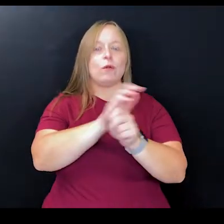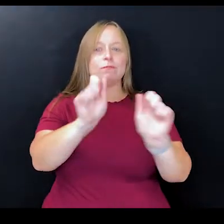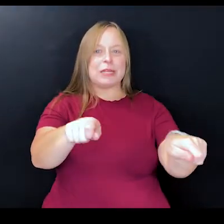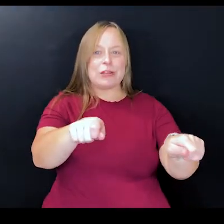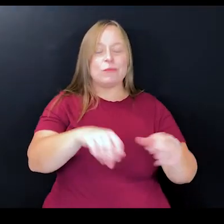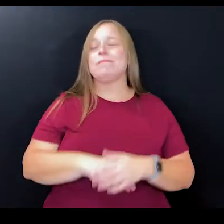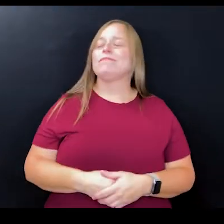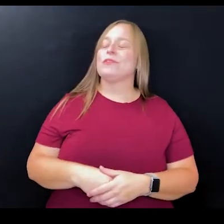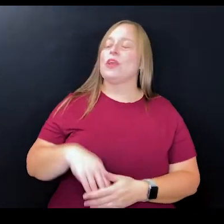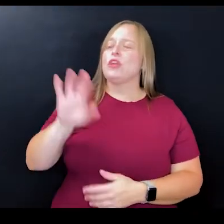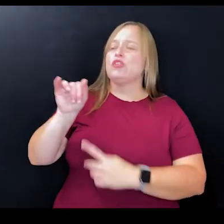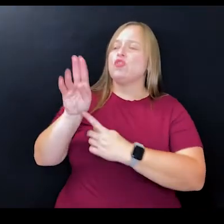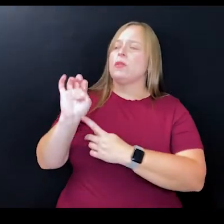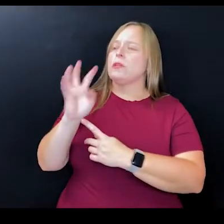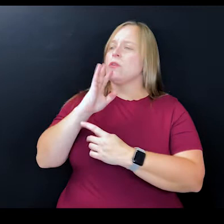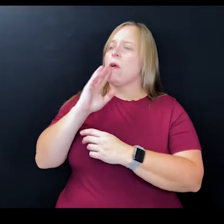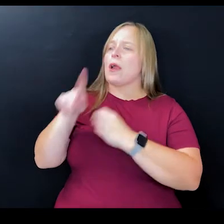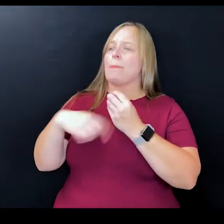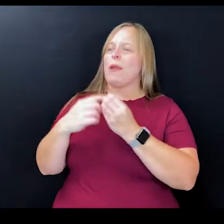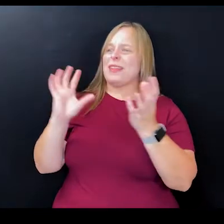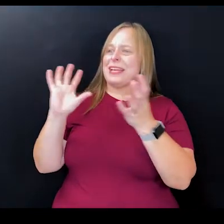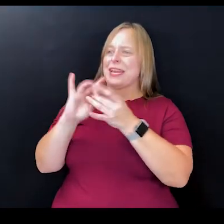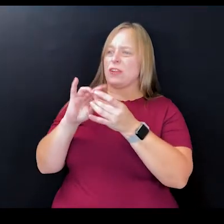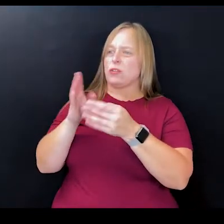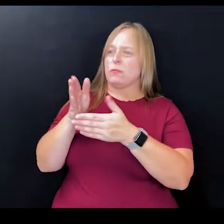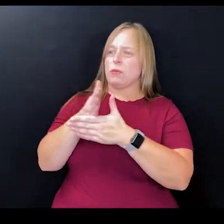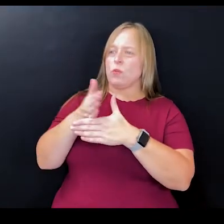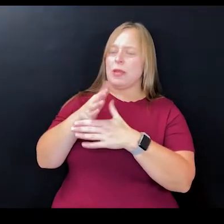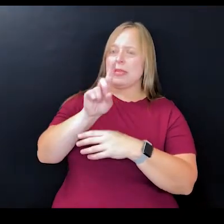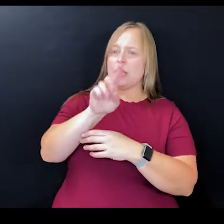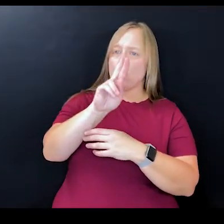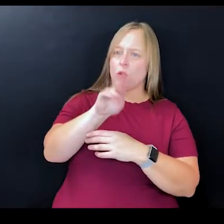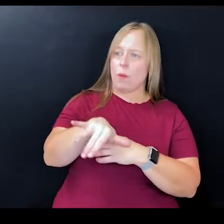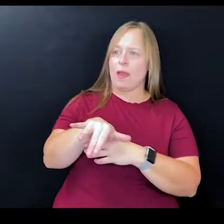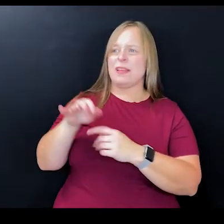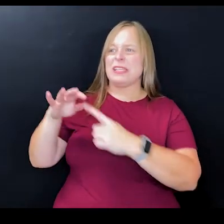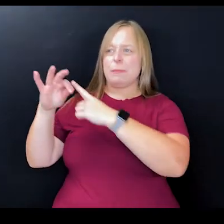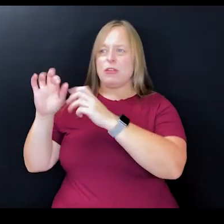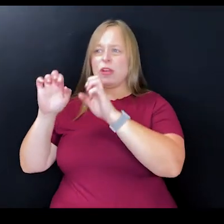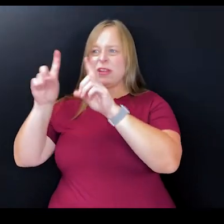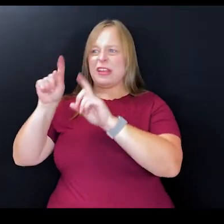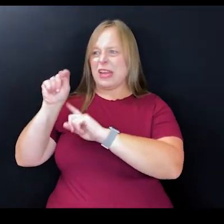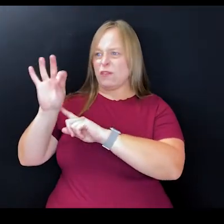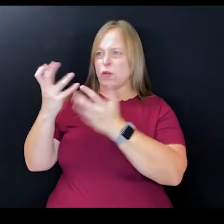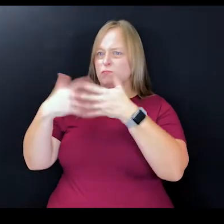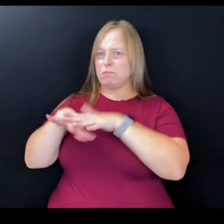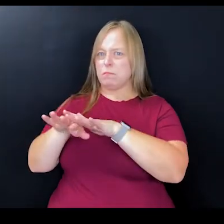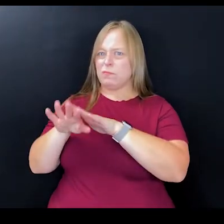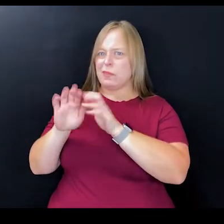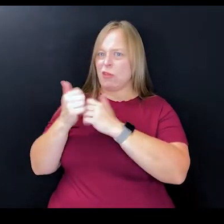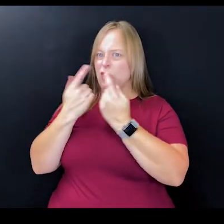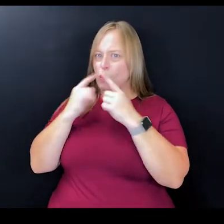And so, Julie, talk to us about the connection between Disability Rights New York and the Special Education Task Force.